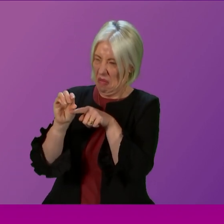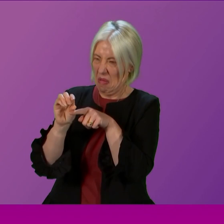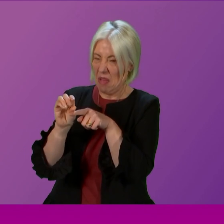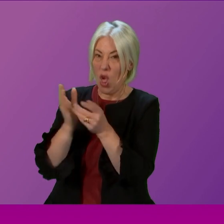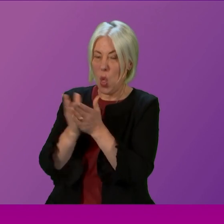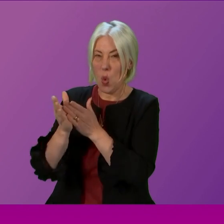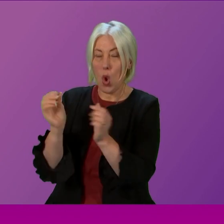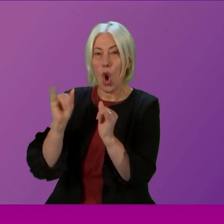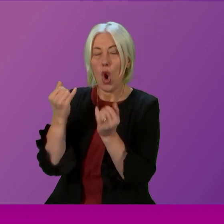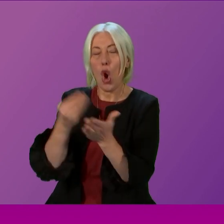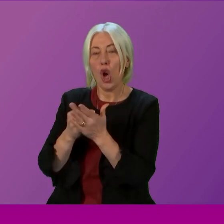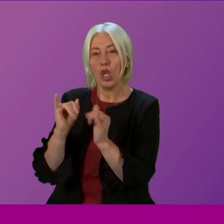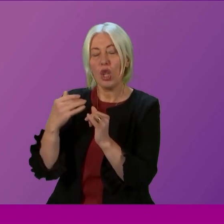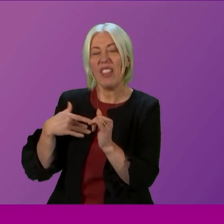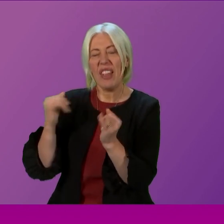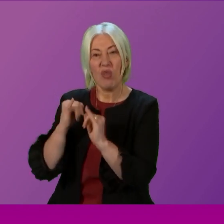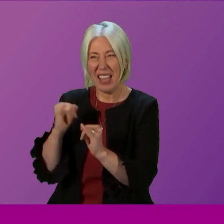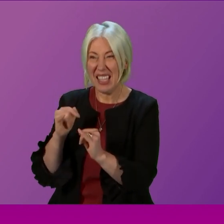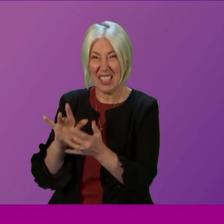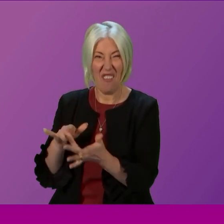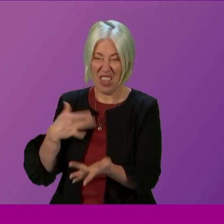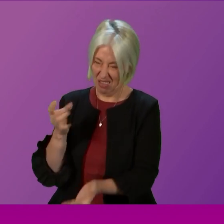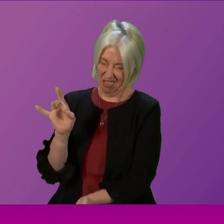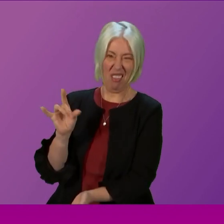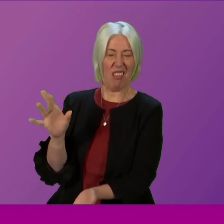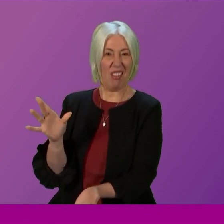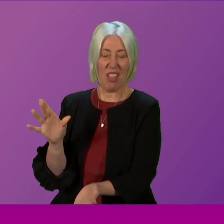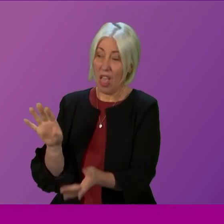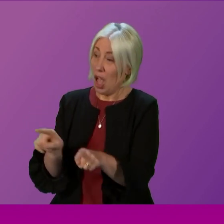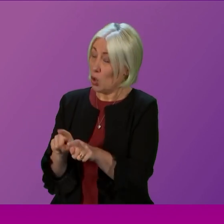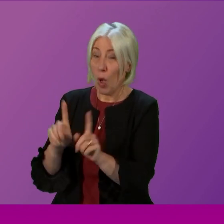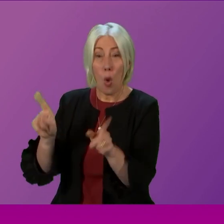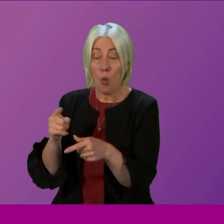of a reward to those workers, and it will not address the on-going workforce crisis.